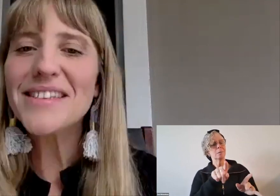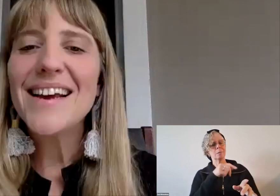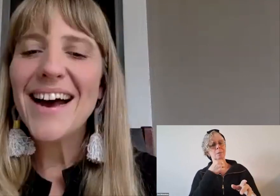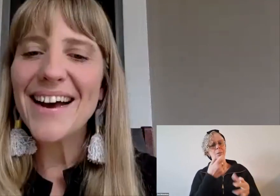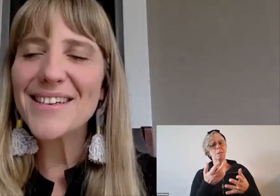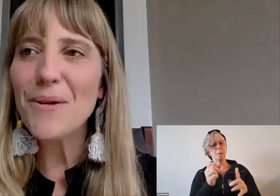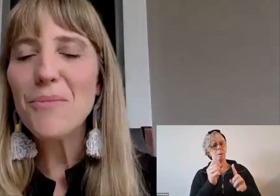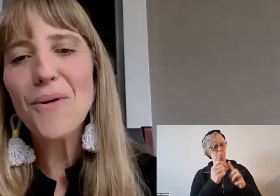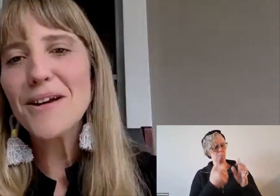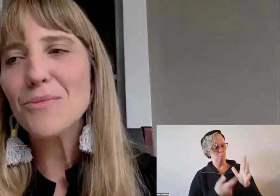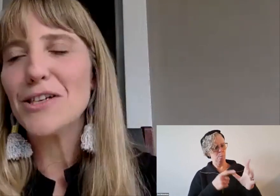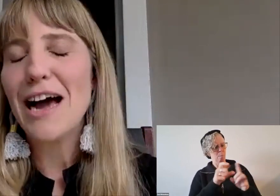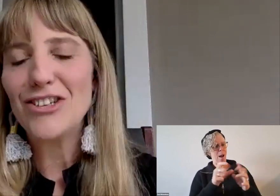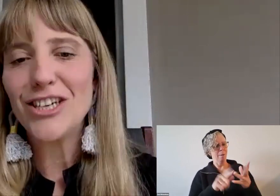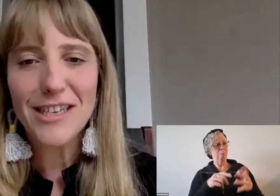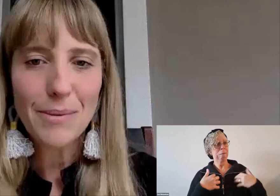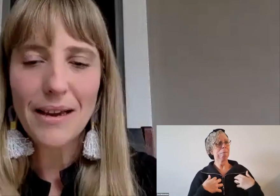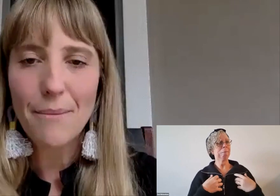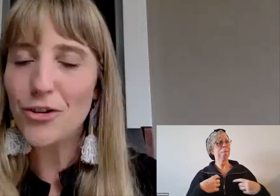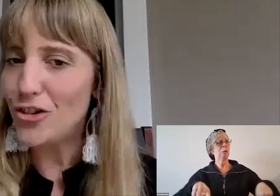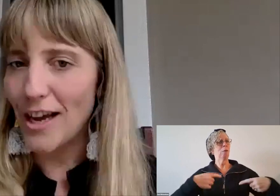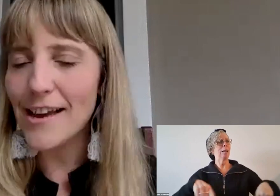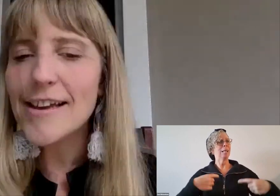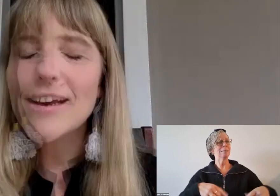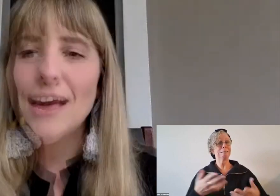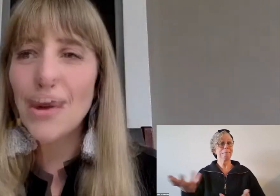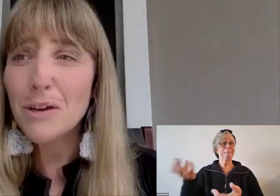like I was so nervous, to be on the board. And to my delight, she agreed to become the new chair.